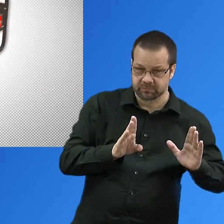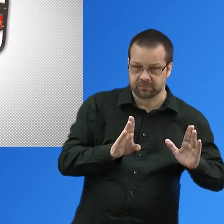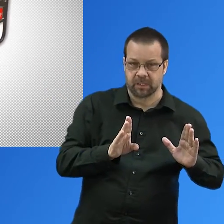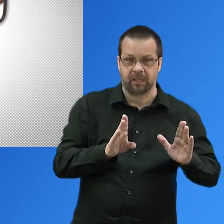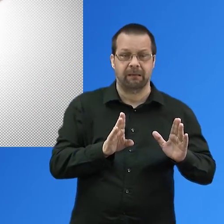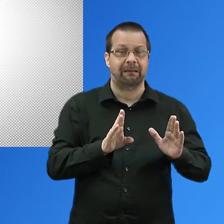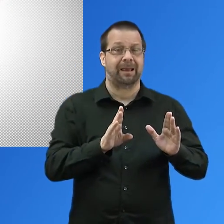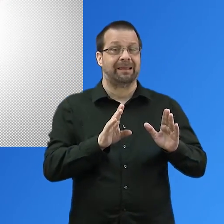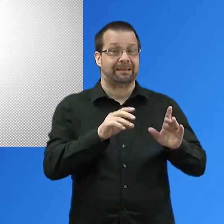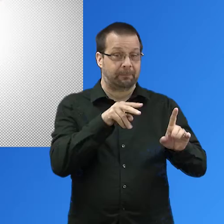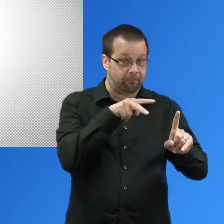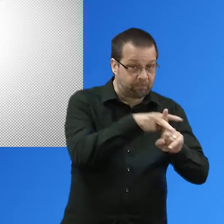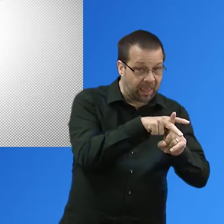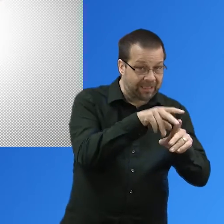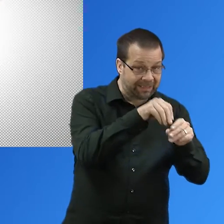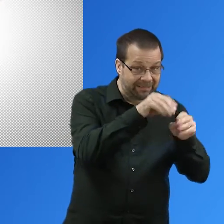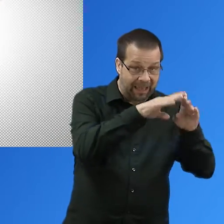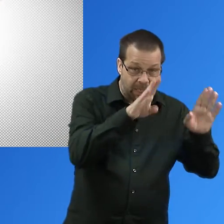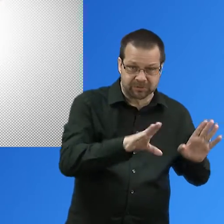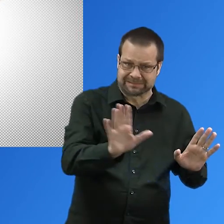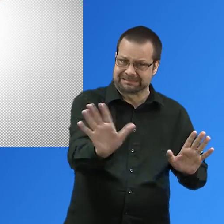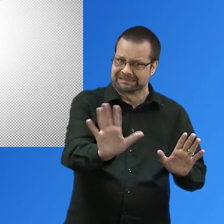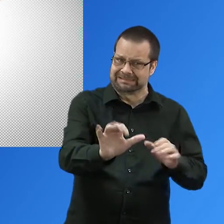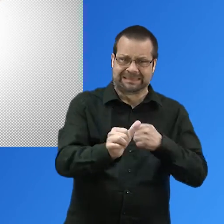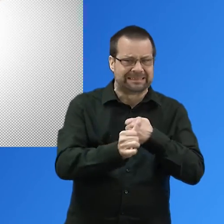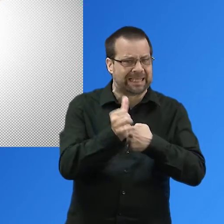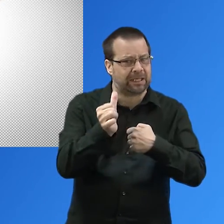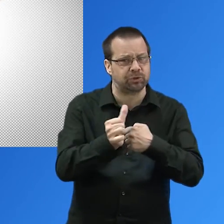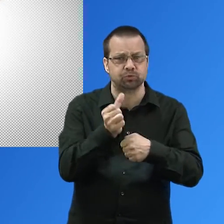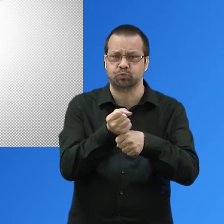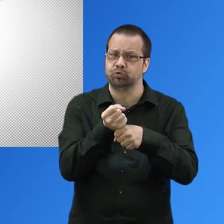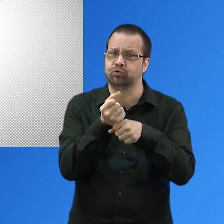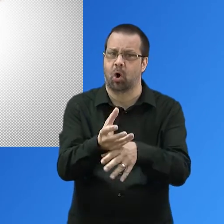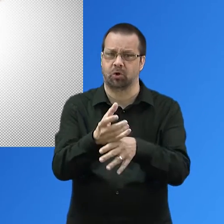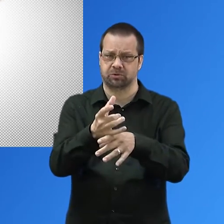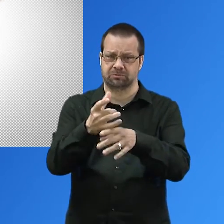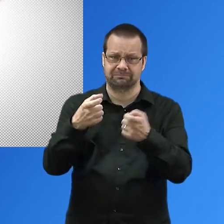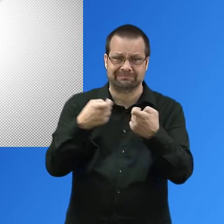Never plug a generator into an electric outlet. This could backfeed electricity into power lines